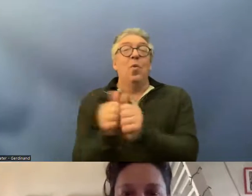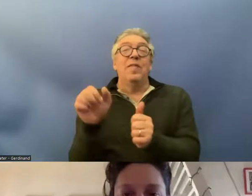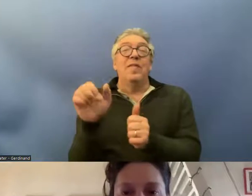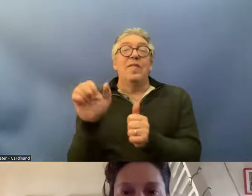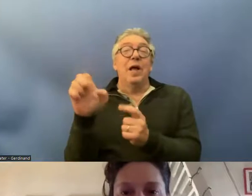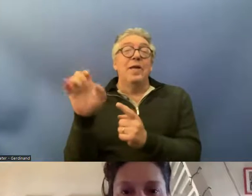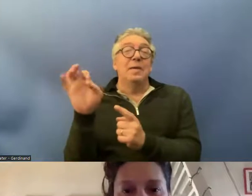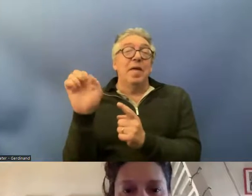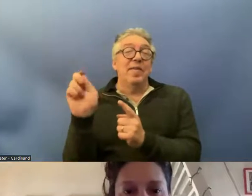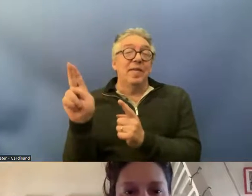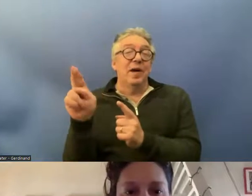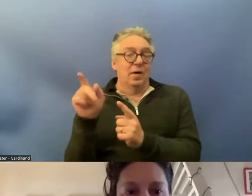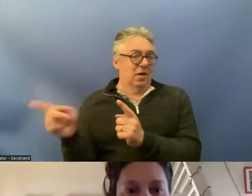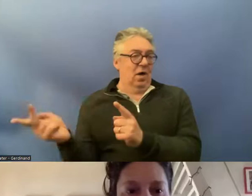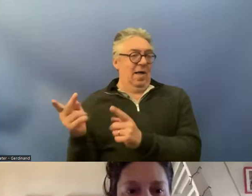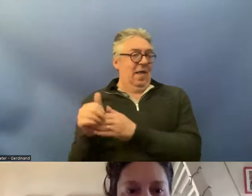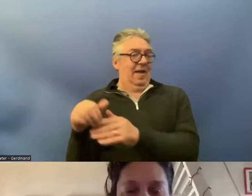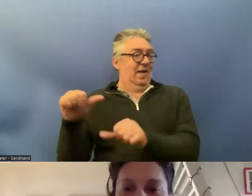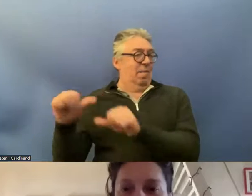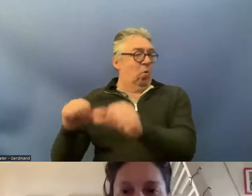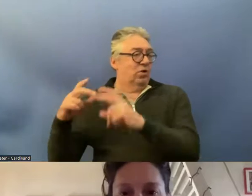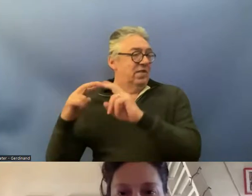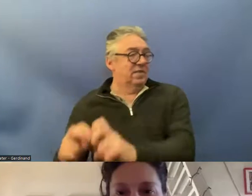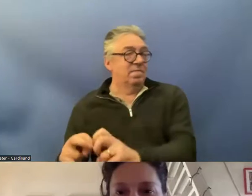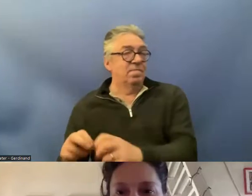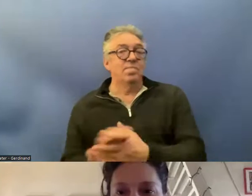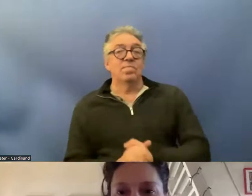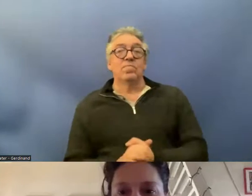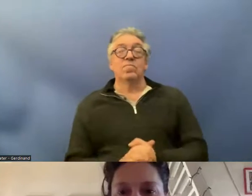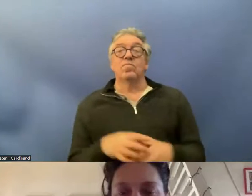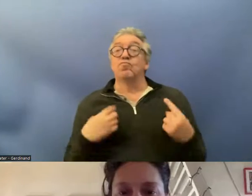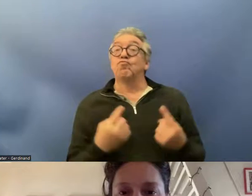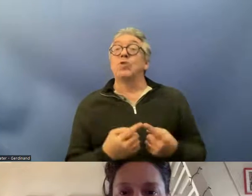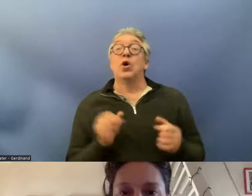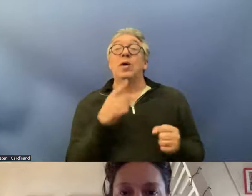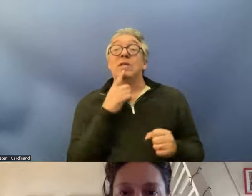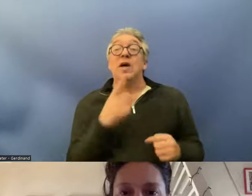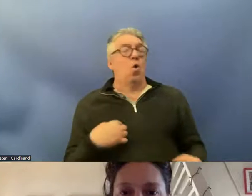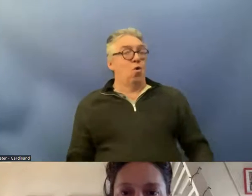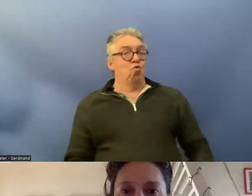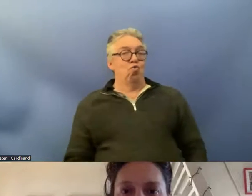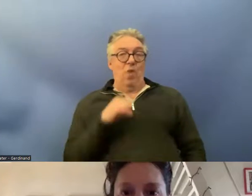on this process, we are really proud to have this webinar today.